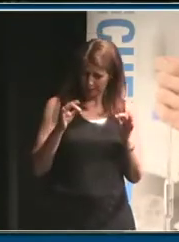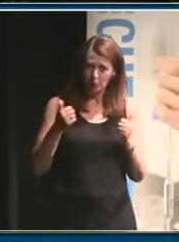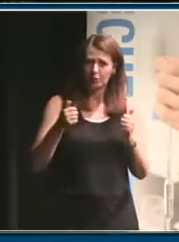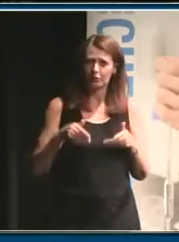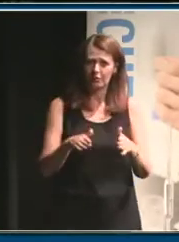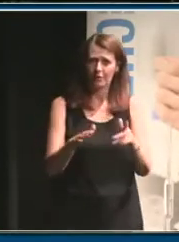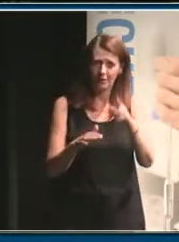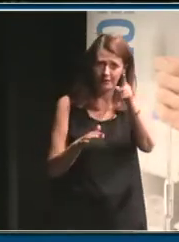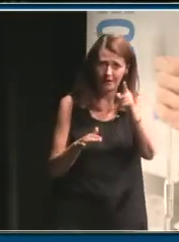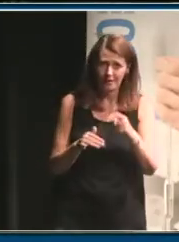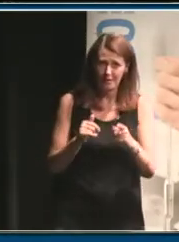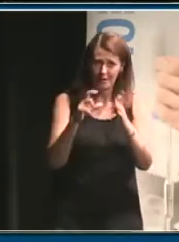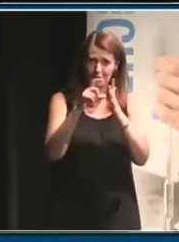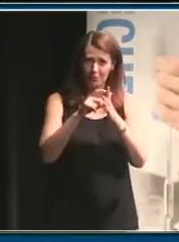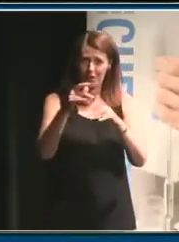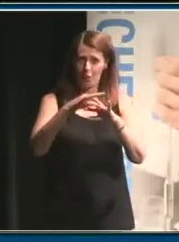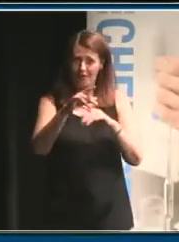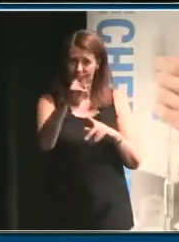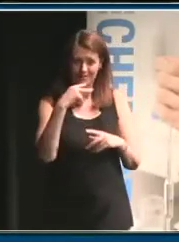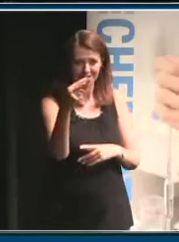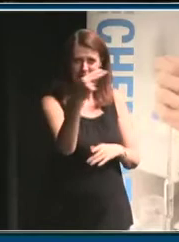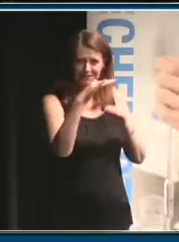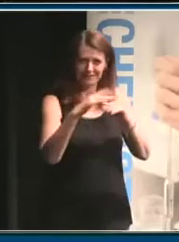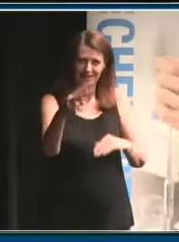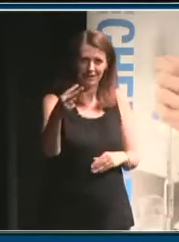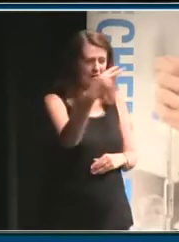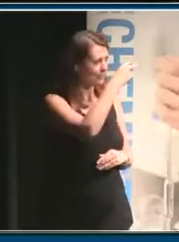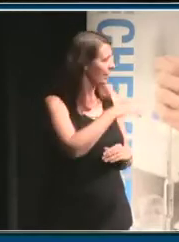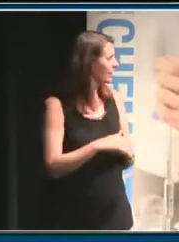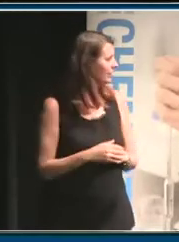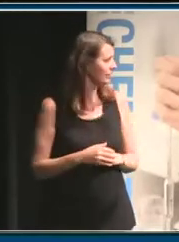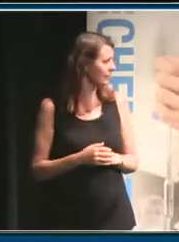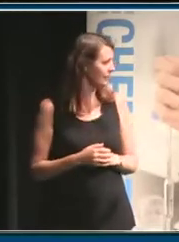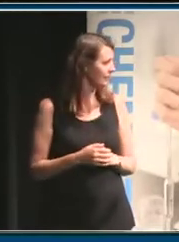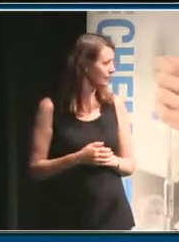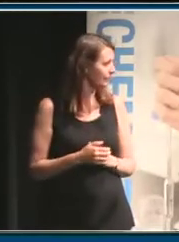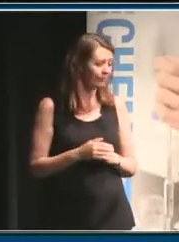wife and daughter just came in and they're sitting in the back there and in the United States in